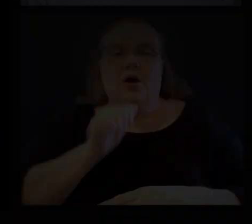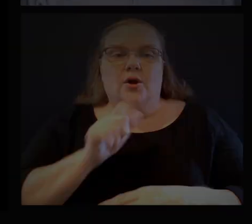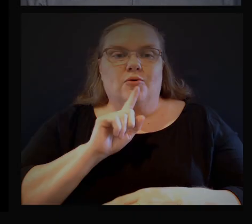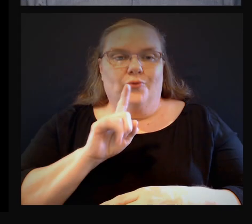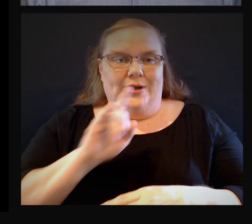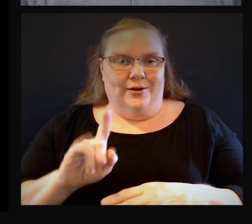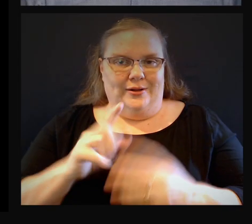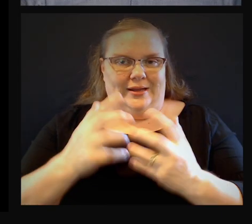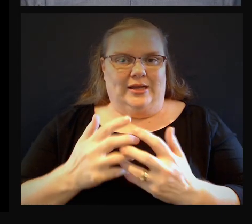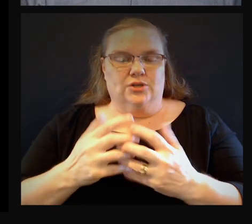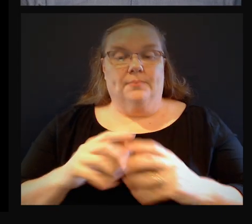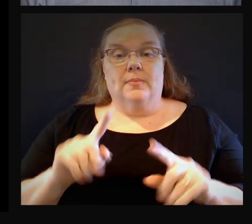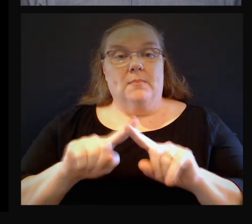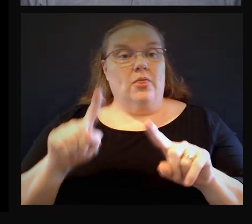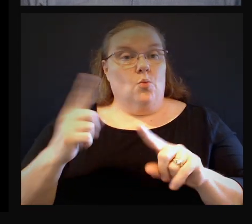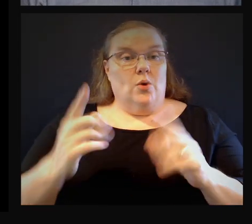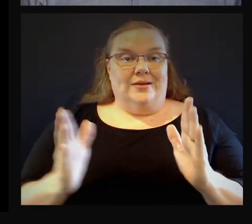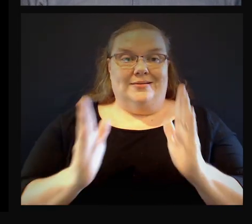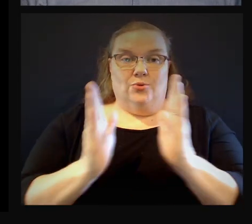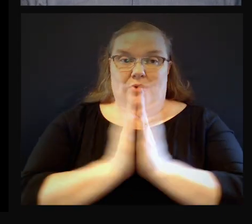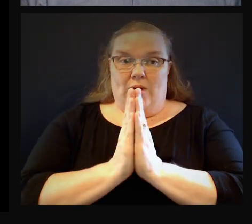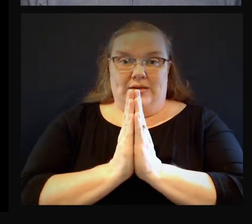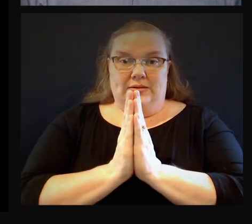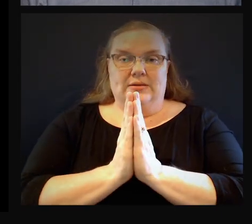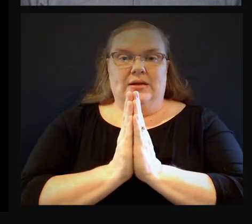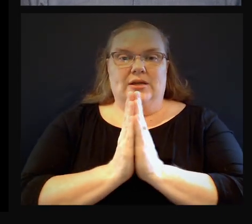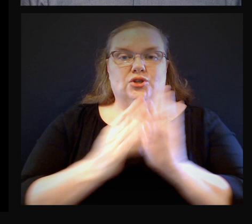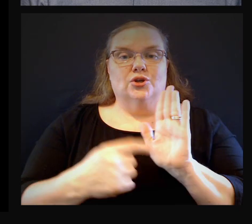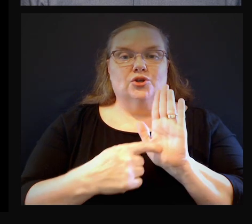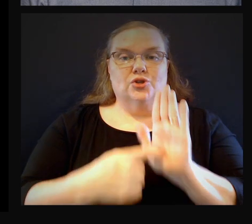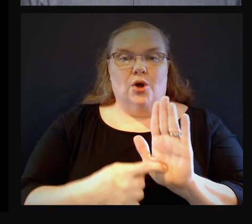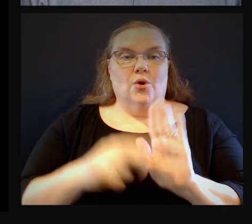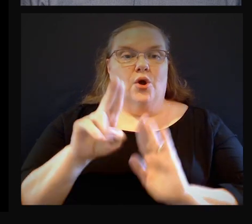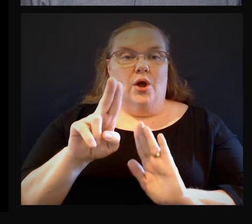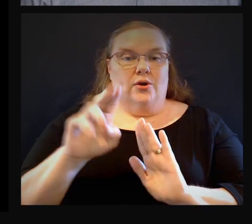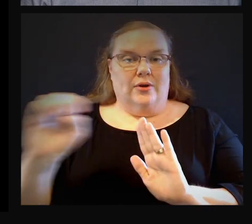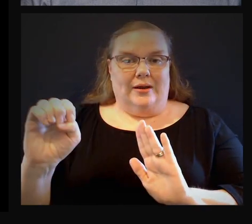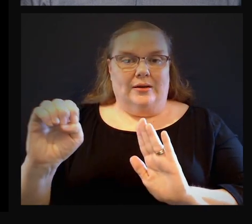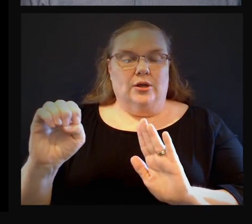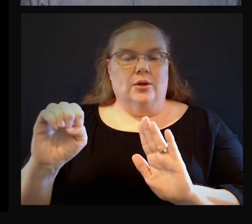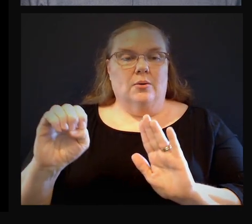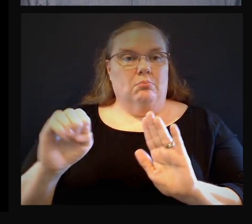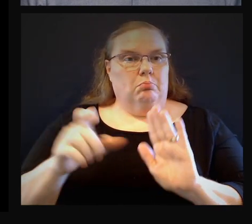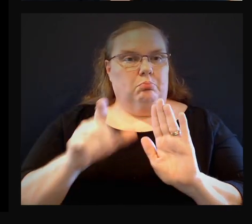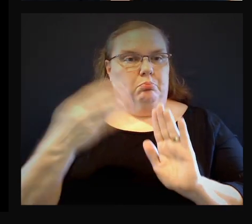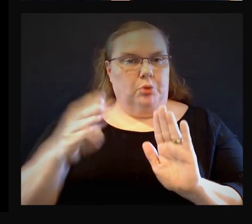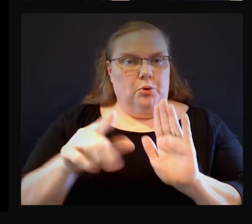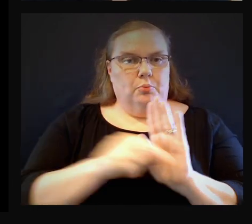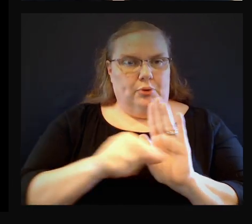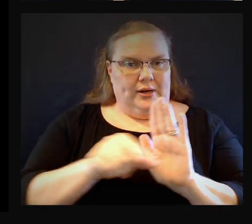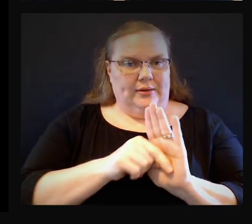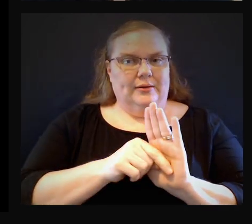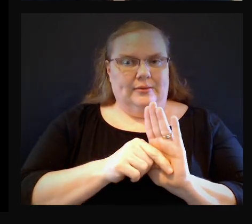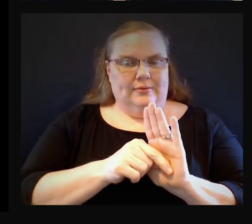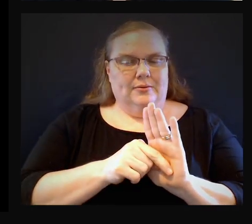One of the top requests we received was to show Unreal Engine Blueprint references in Visual Studio. That's right.